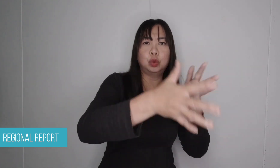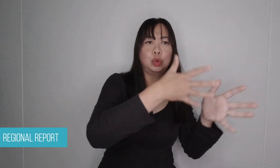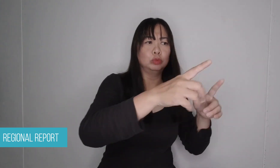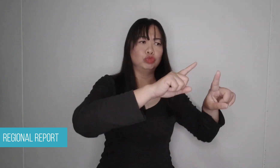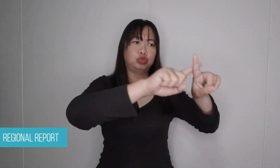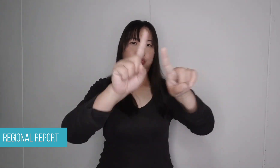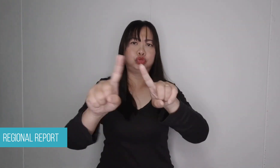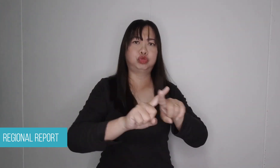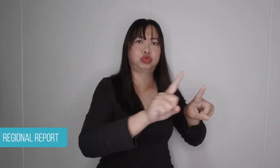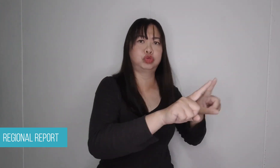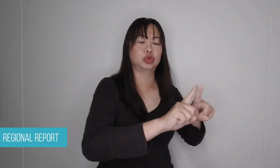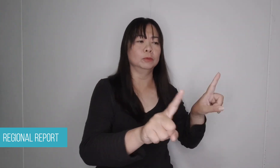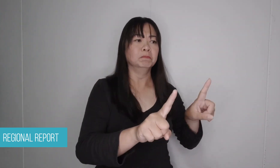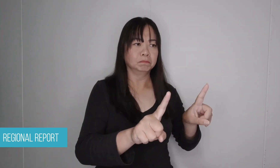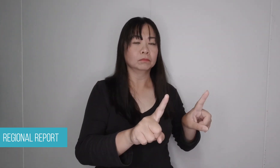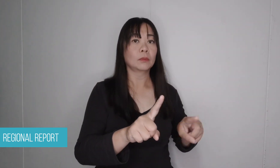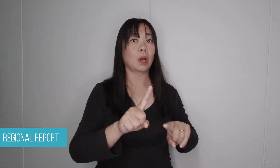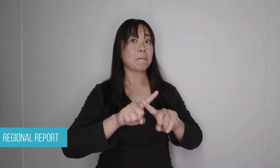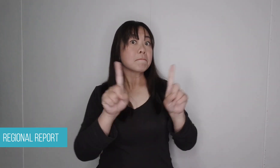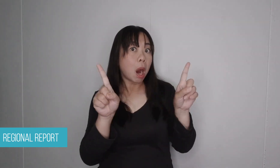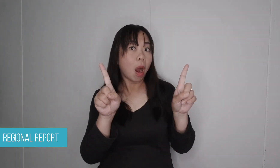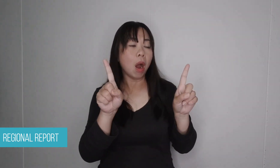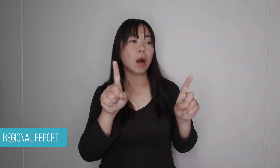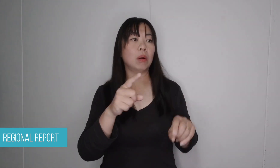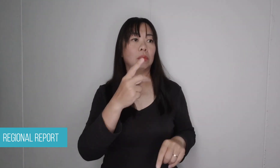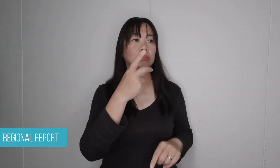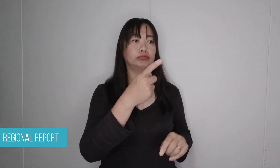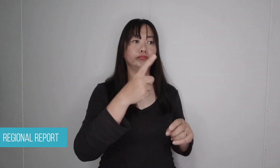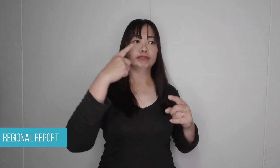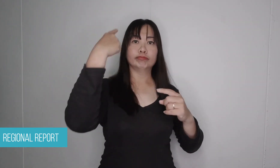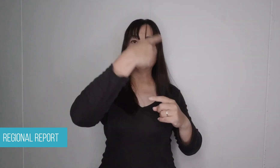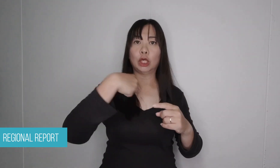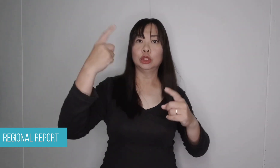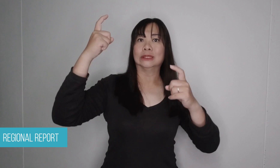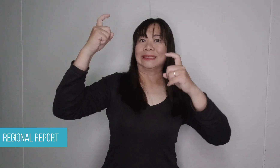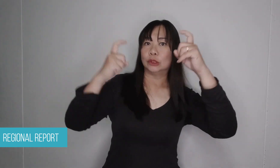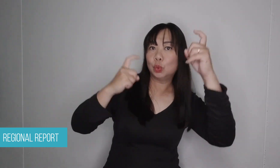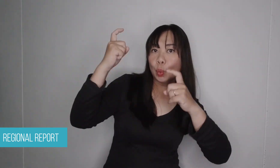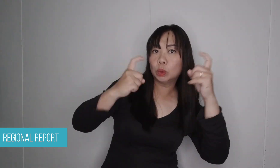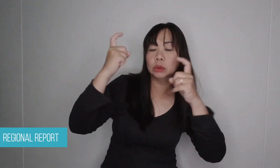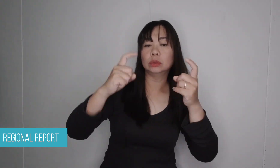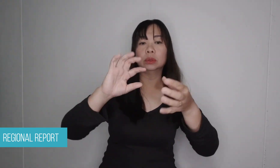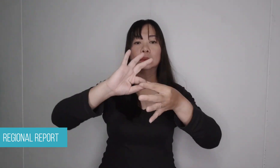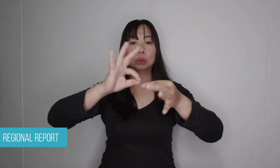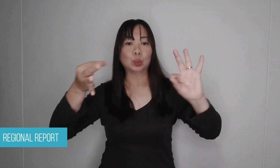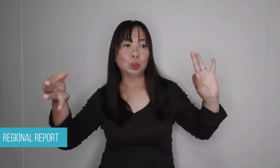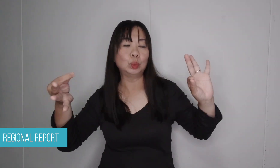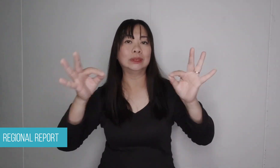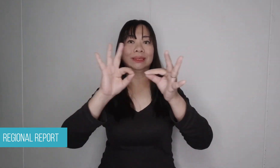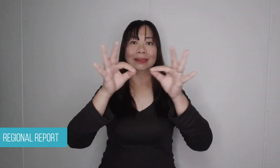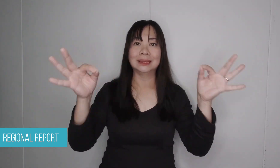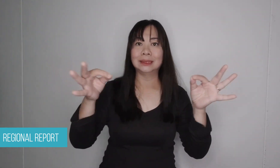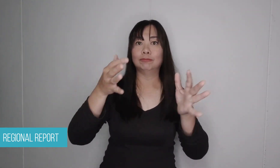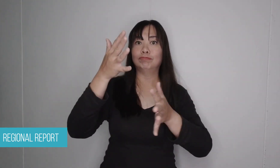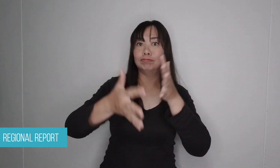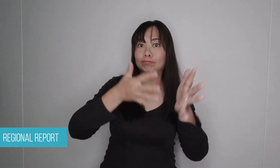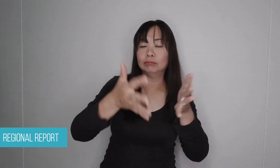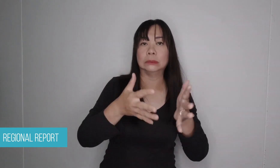CSL signs and vocabulary vary among towns in China, the facial